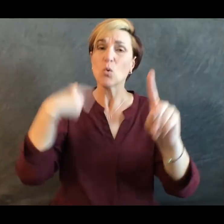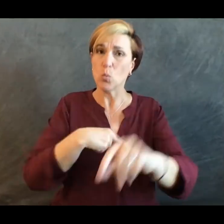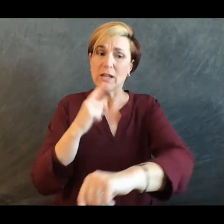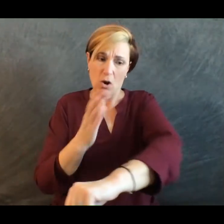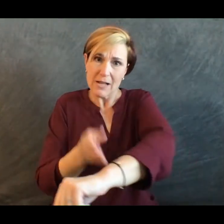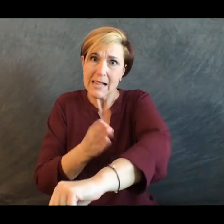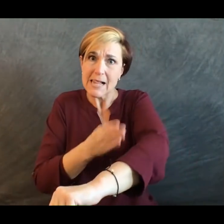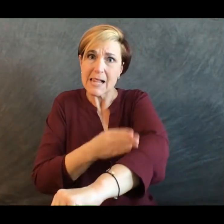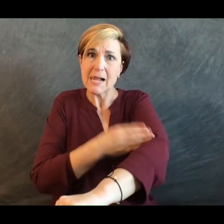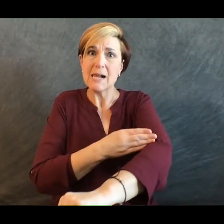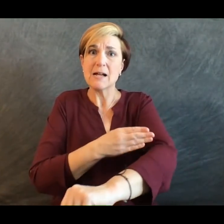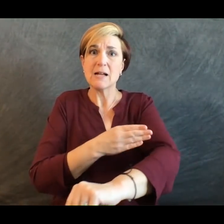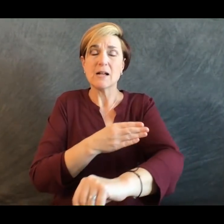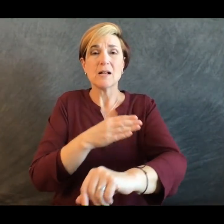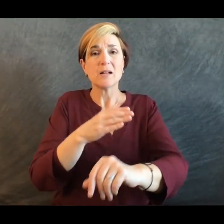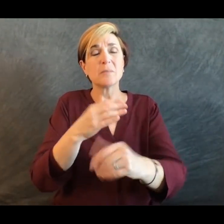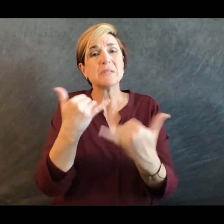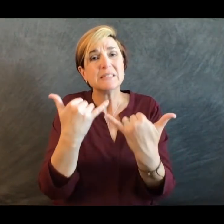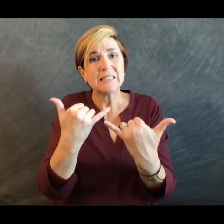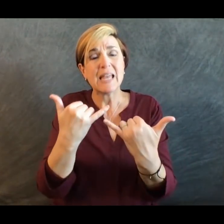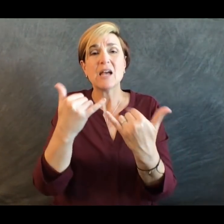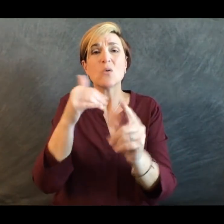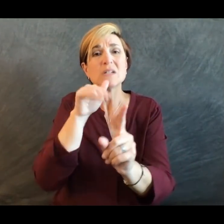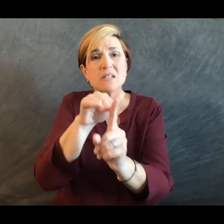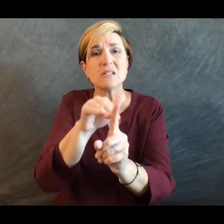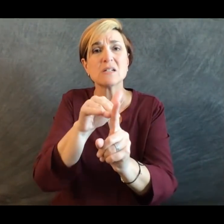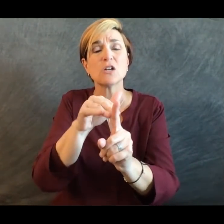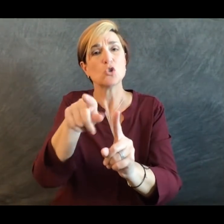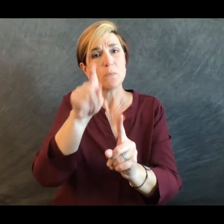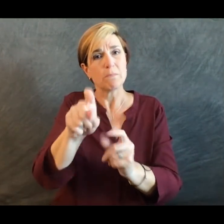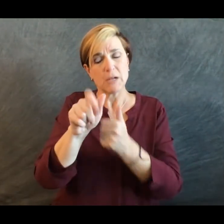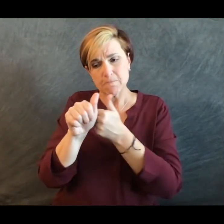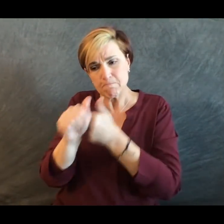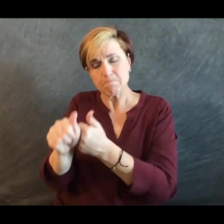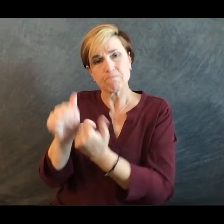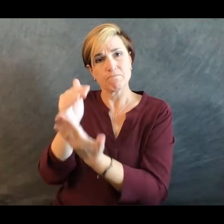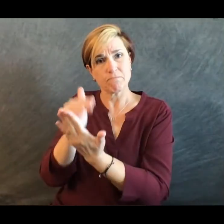continue to implement all of the guidance in the 30 days to slow the